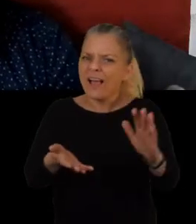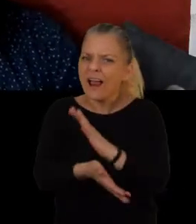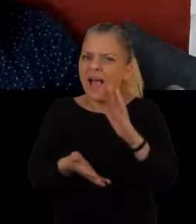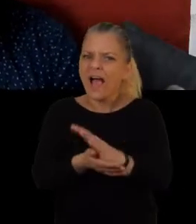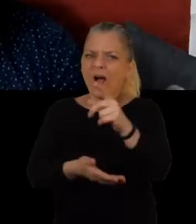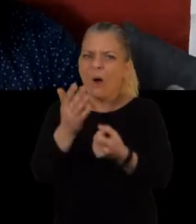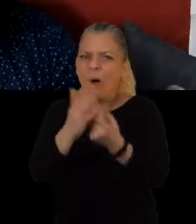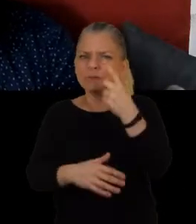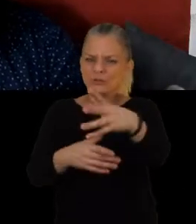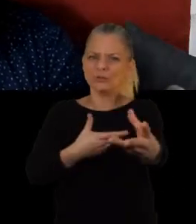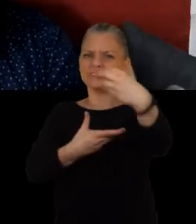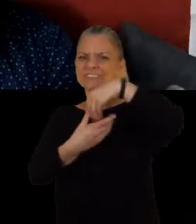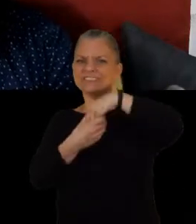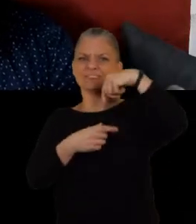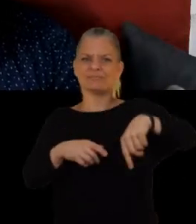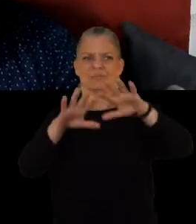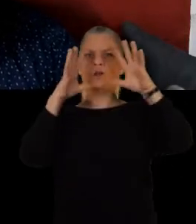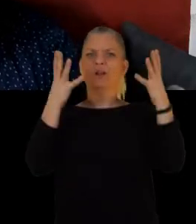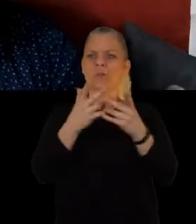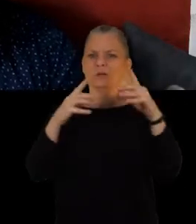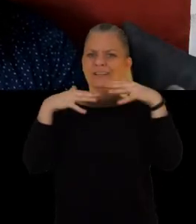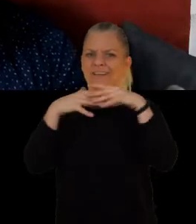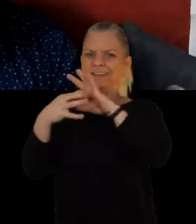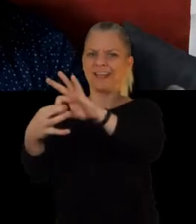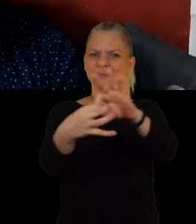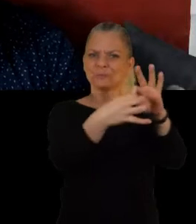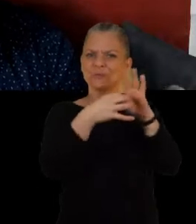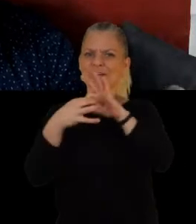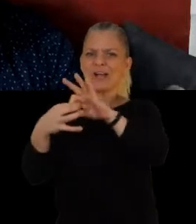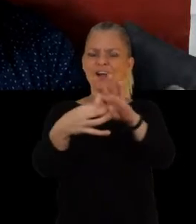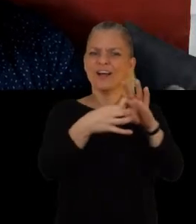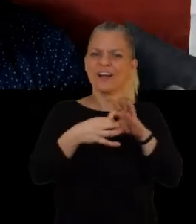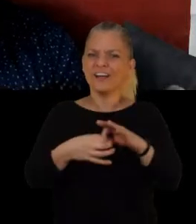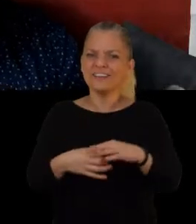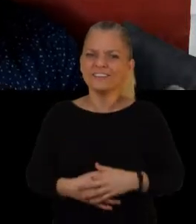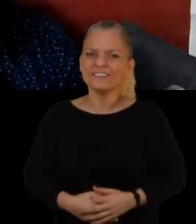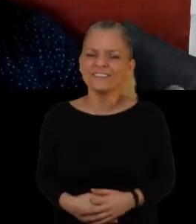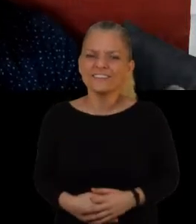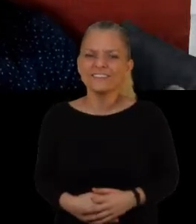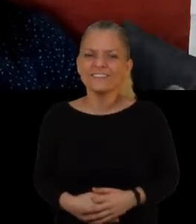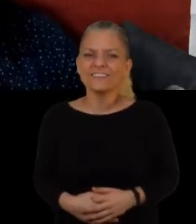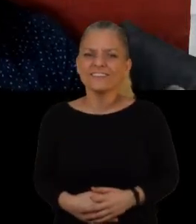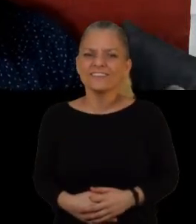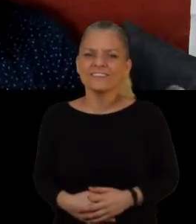well i'm glad that we get the opportunity to um be part of your worldwide connections